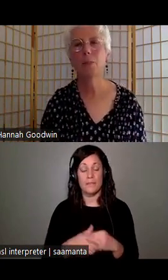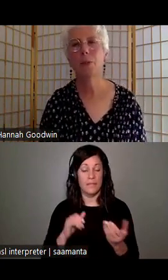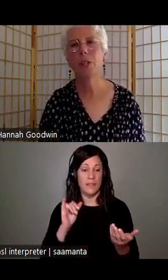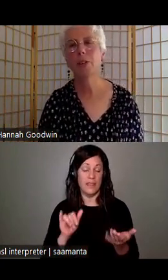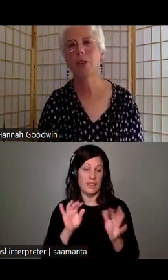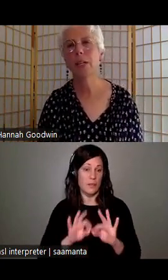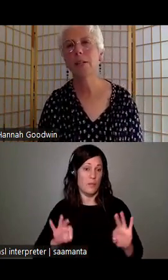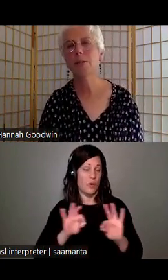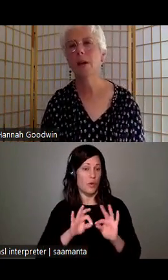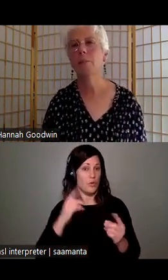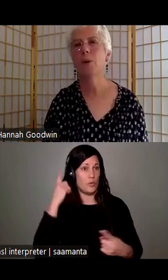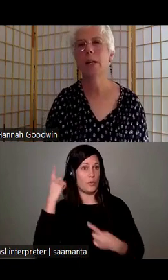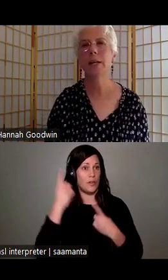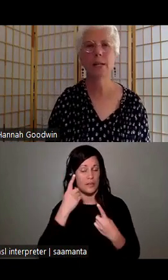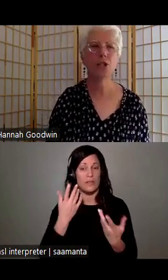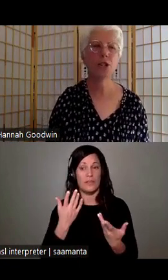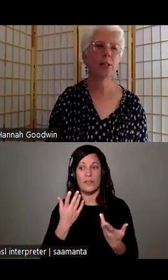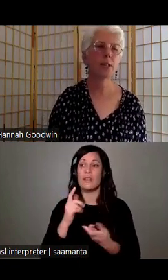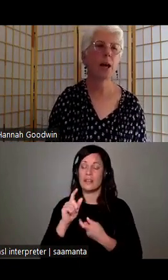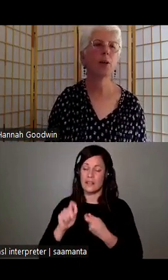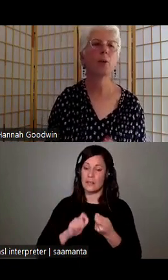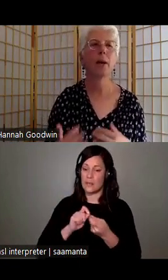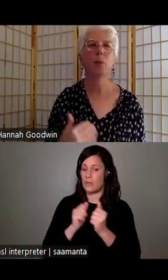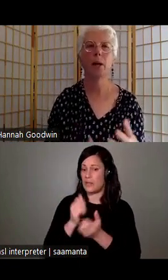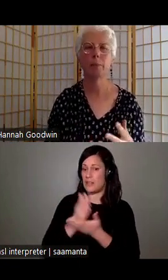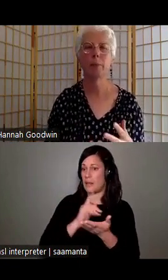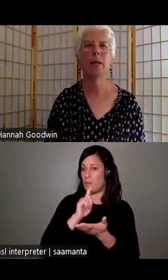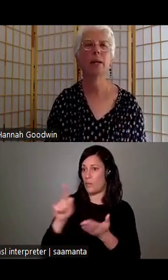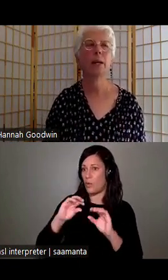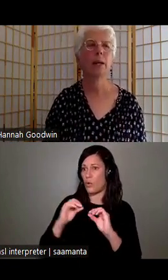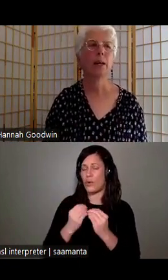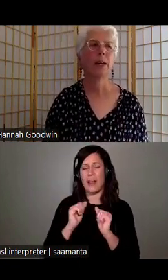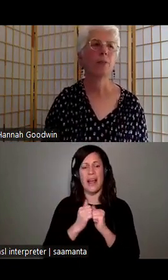And particularly in some organizations, how do you remain welcoming